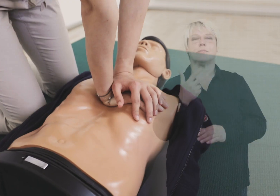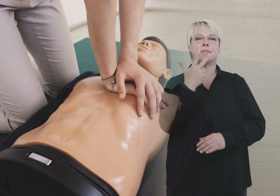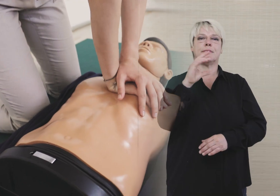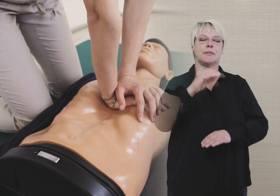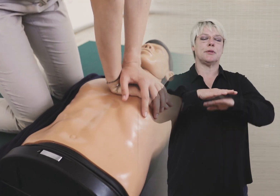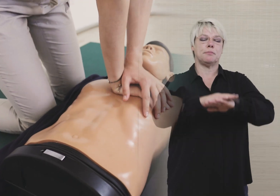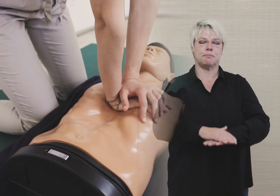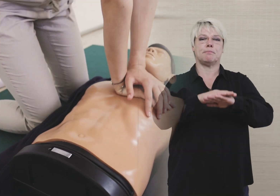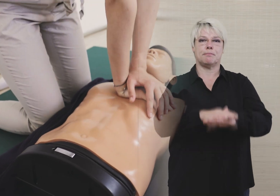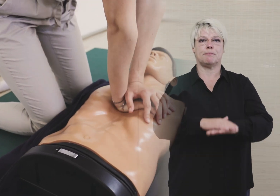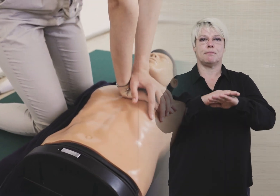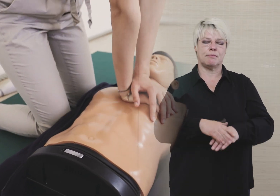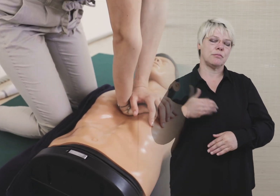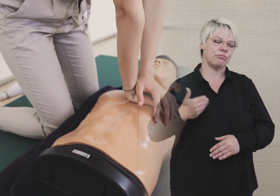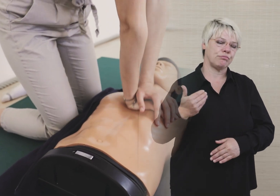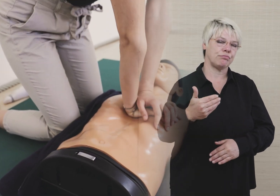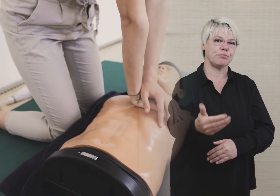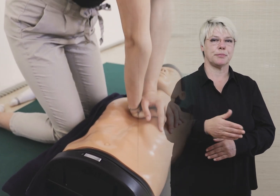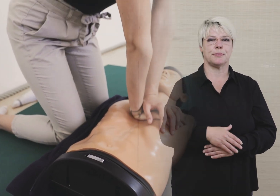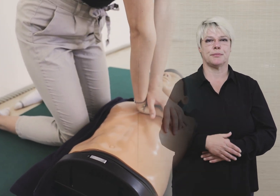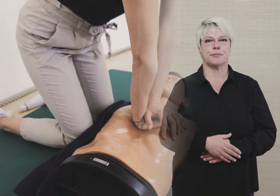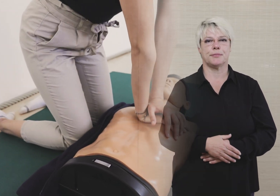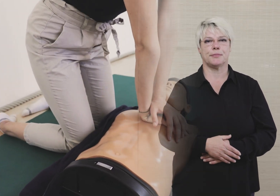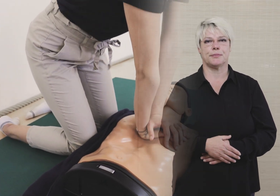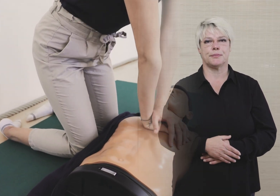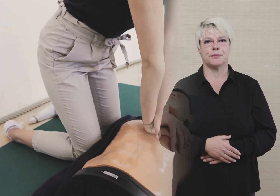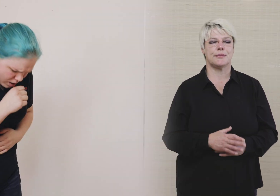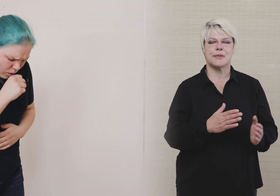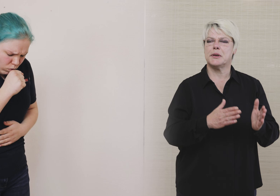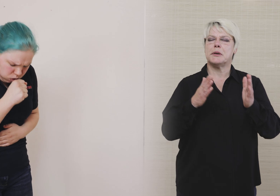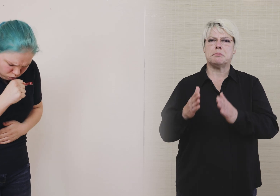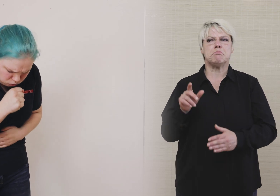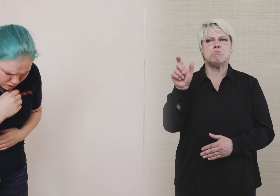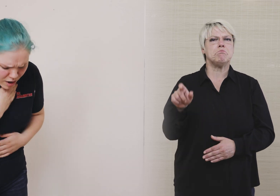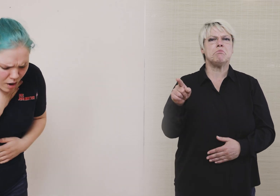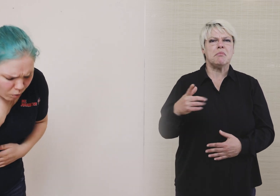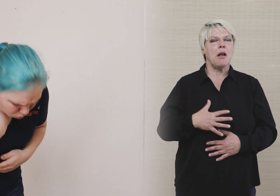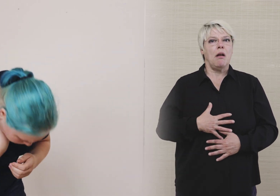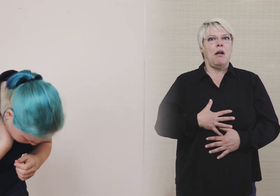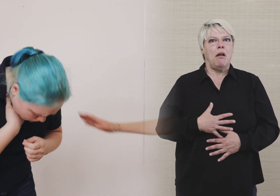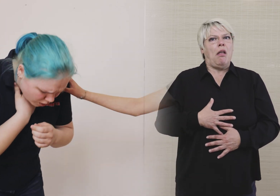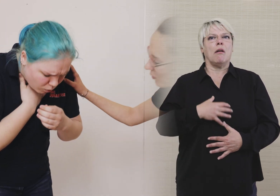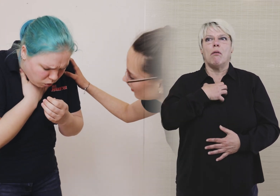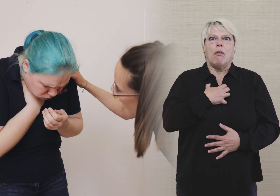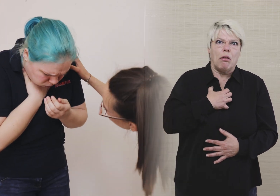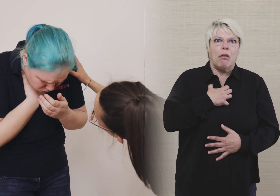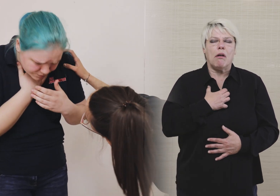Then 30 times resuscitation and do it again In a different situation a person can also have trouble breathing when the airways are blocked.